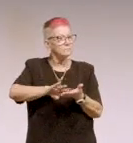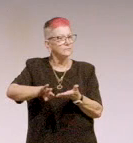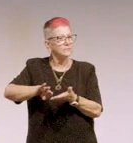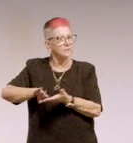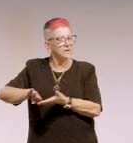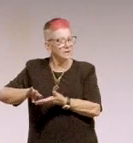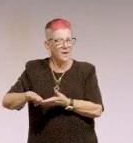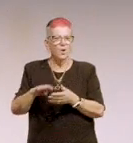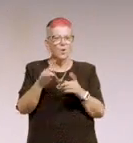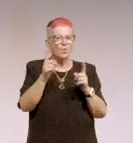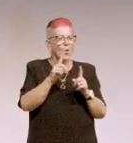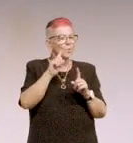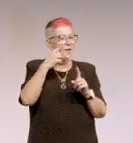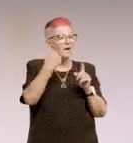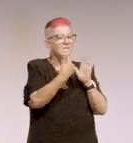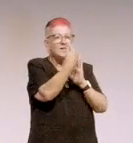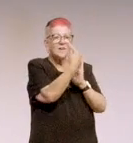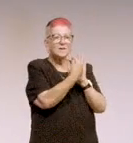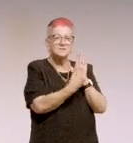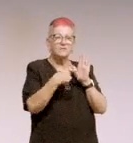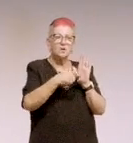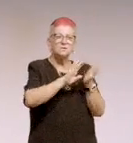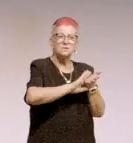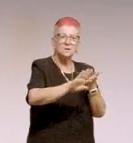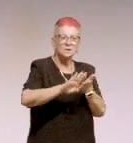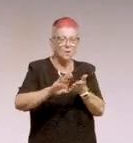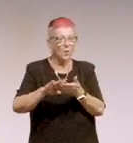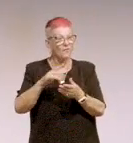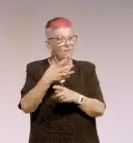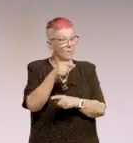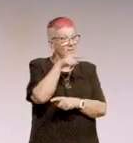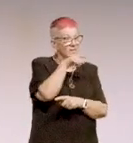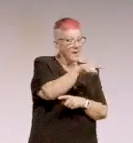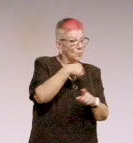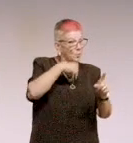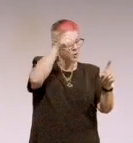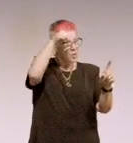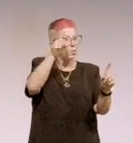have less of those, we will learn from them, from diversity, and then